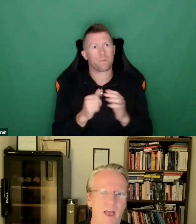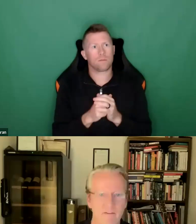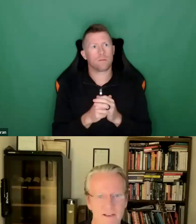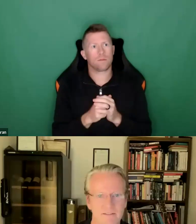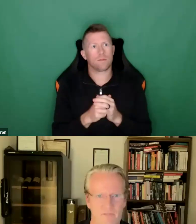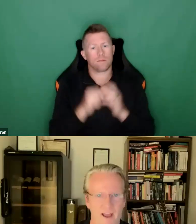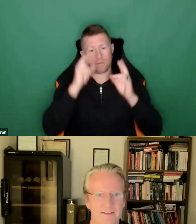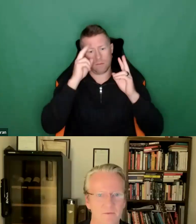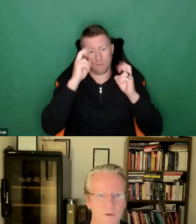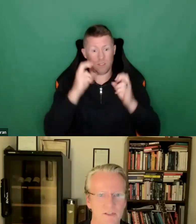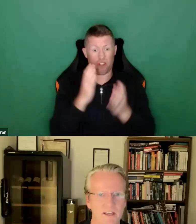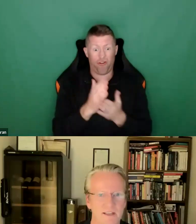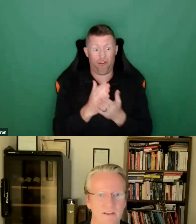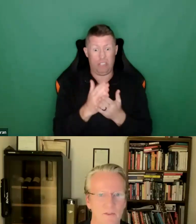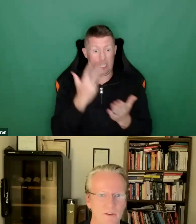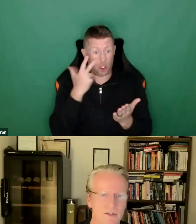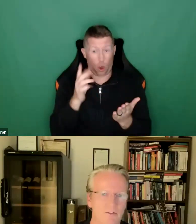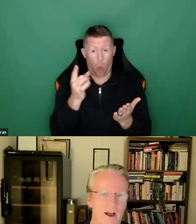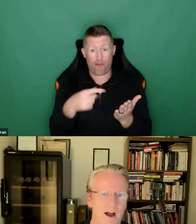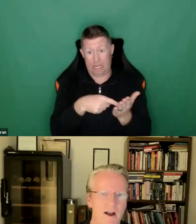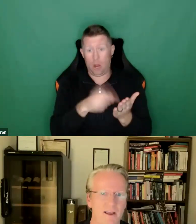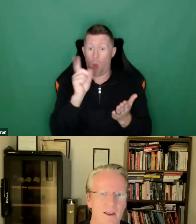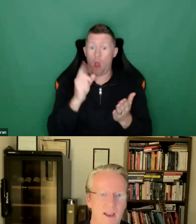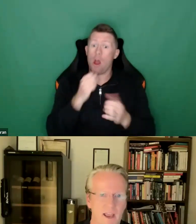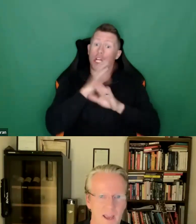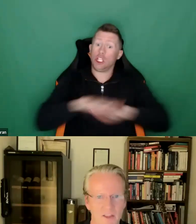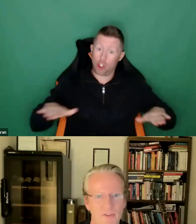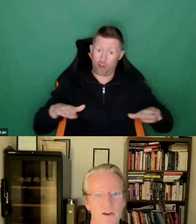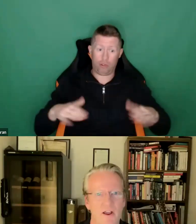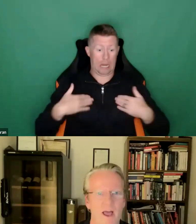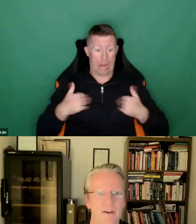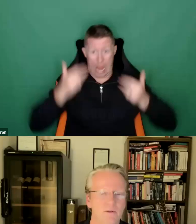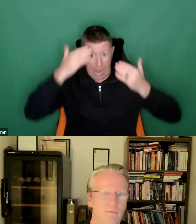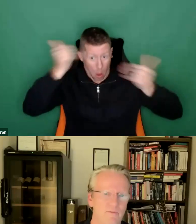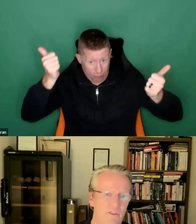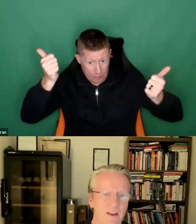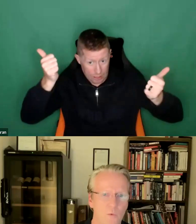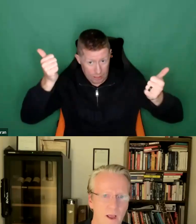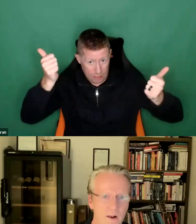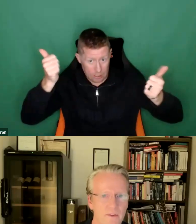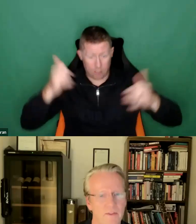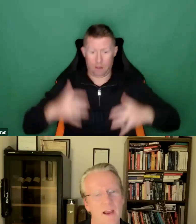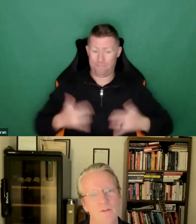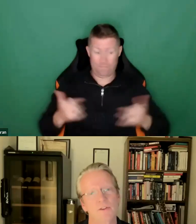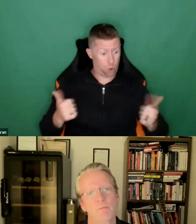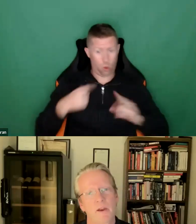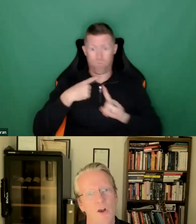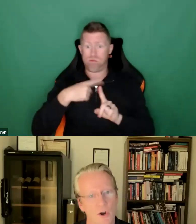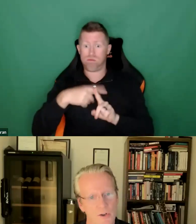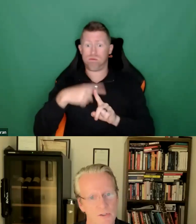also present in the discussion paper that there are a lot of evidence that shows something that is again a self-evident fact.